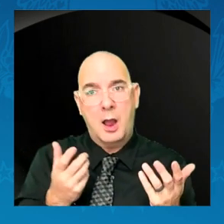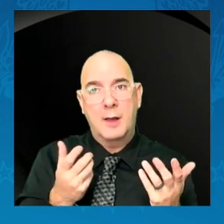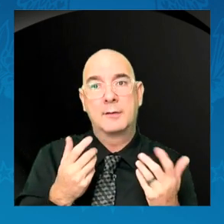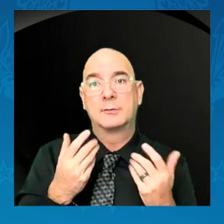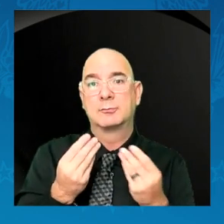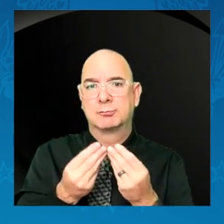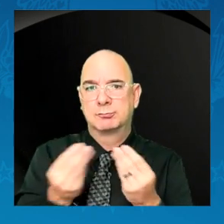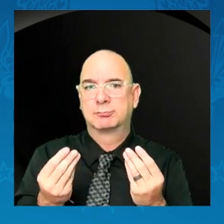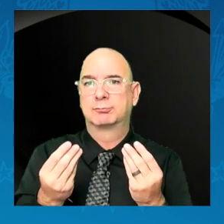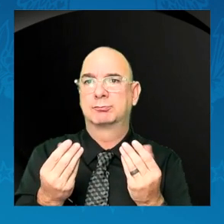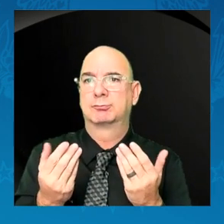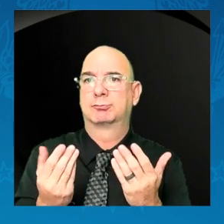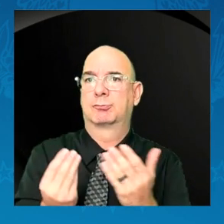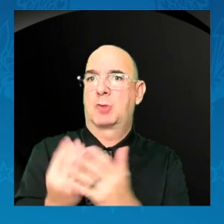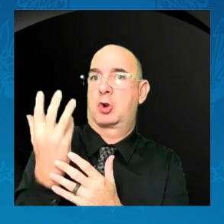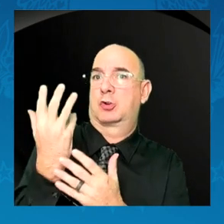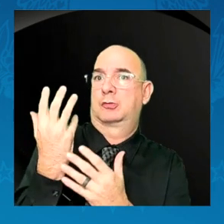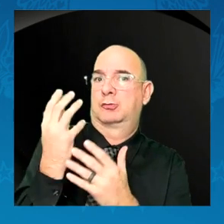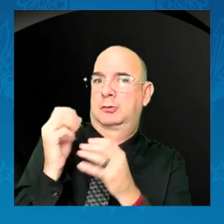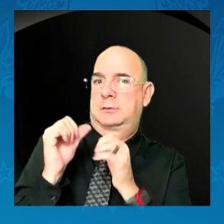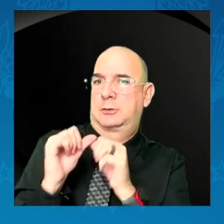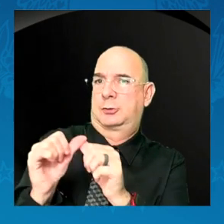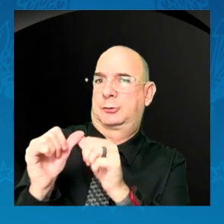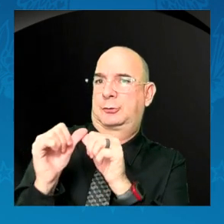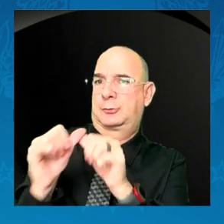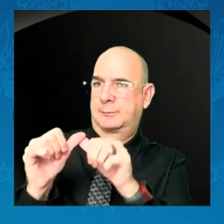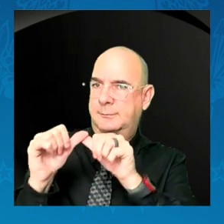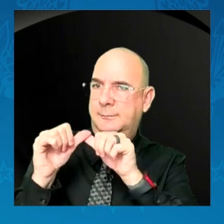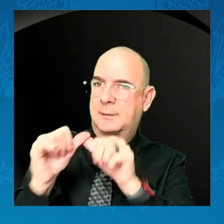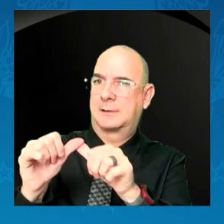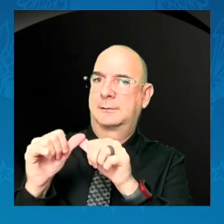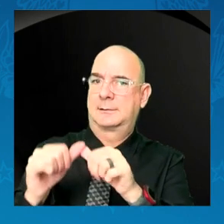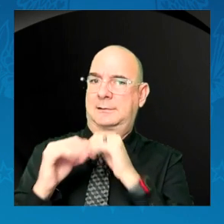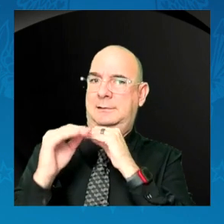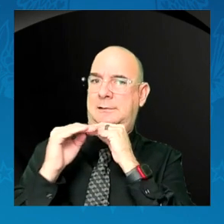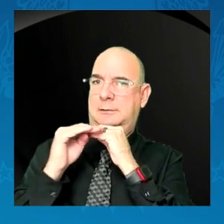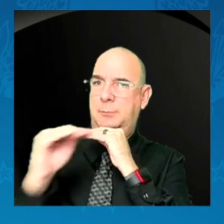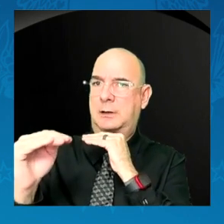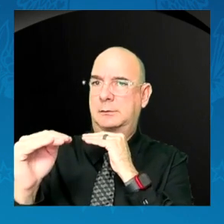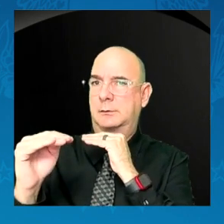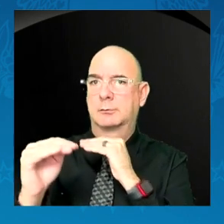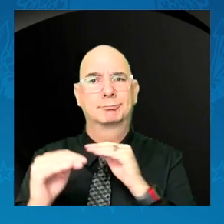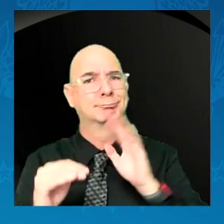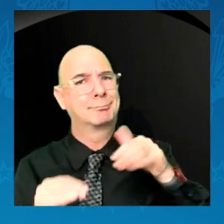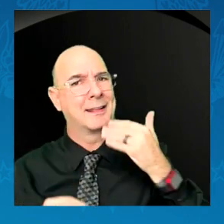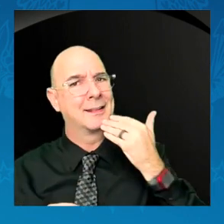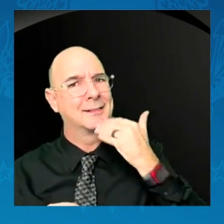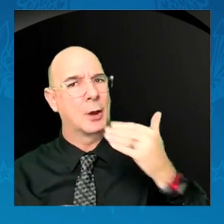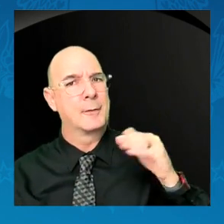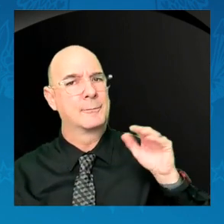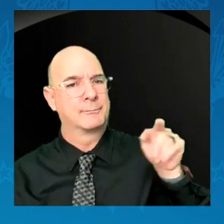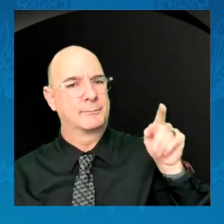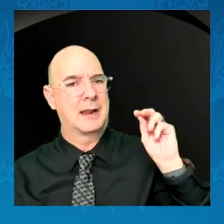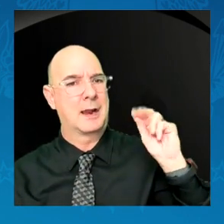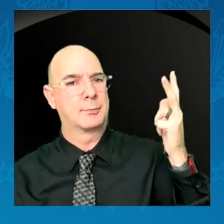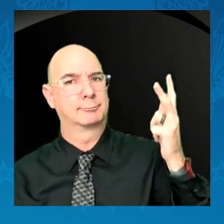Dr. Nelson: Yes. Yes. Thank you. Good afternoon, Madam, Vice President, Space Council members and all of you joining us. I'm delighted to be here to represent